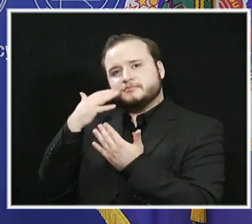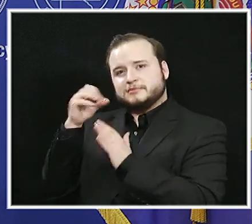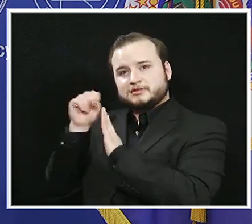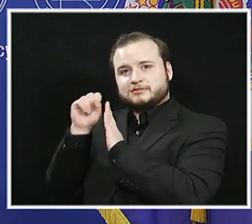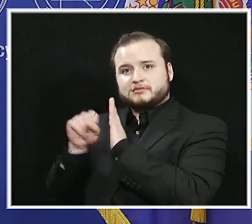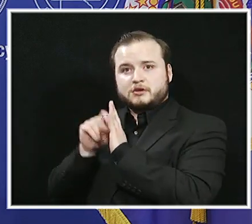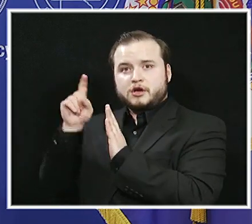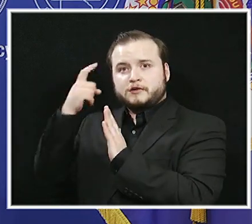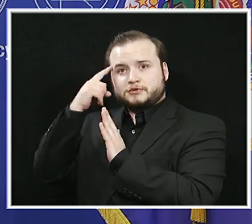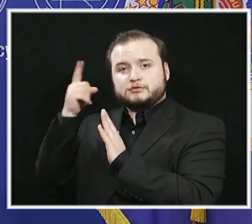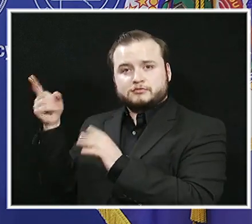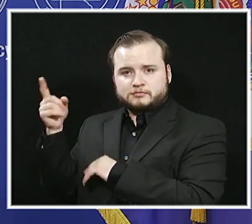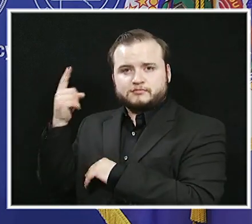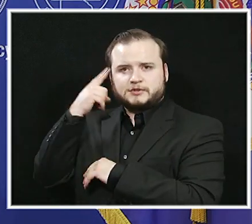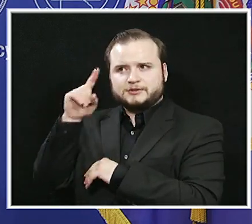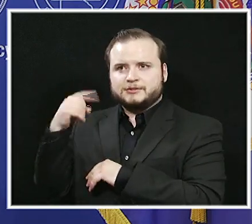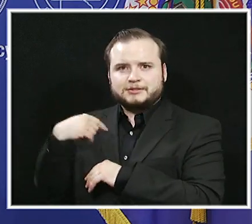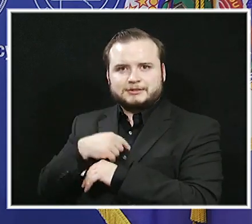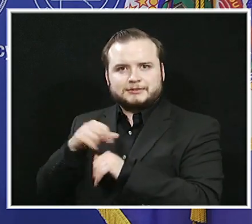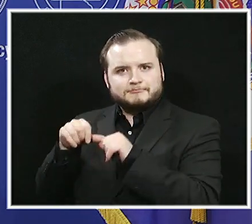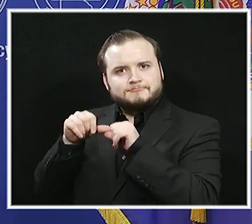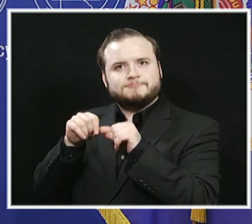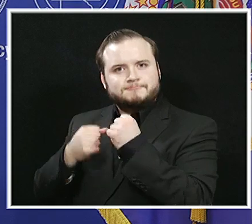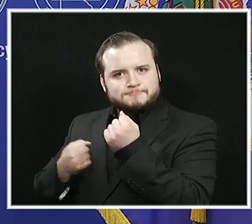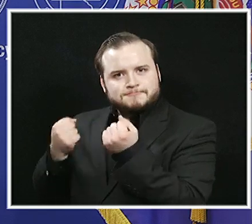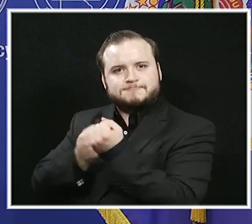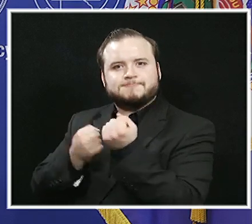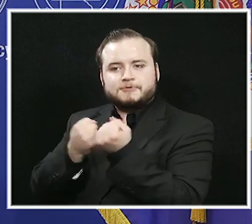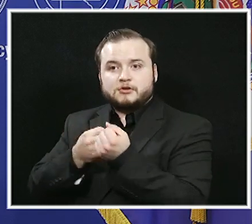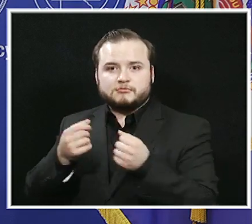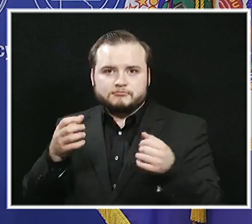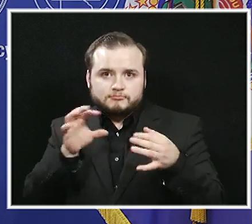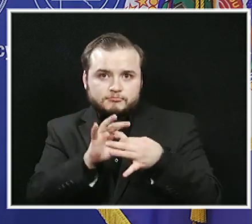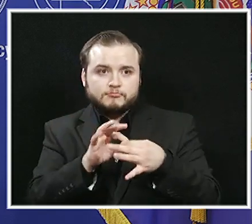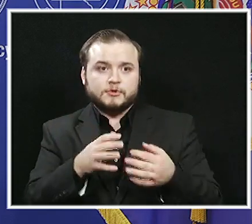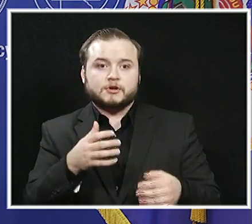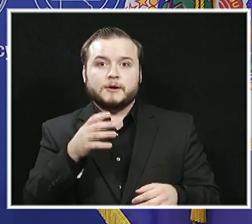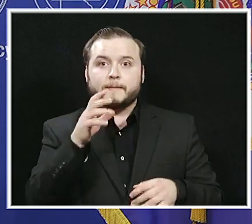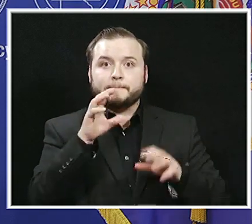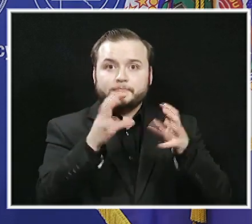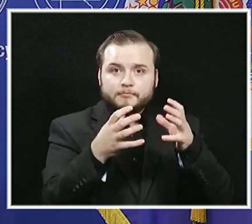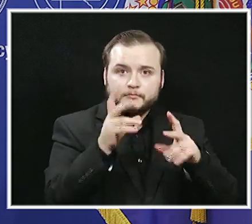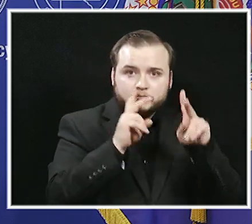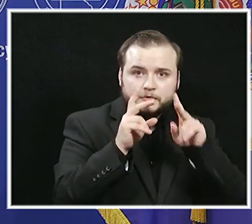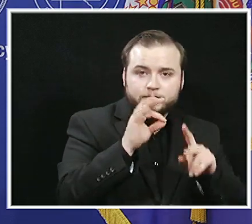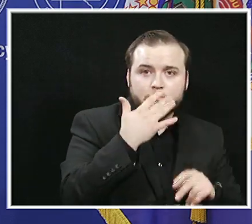feedback and time you've given us, flexibility to get this right is really a gift to state government. Just to give folks a sense, we have convened regular